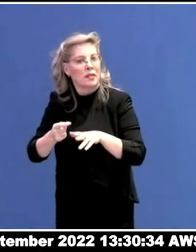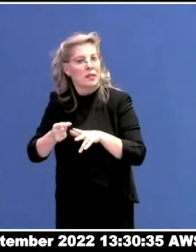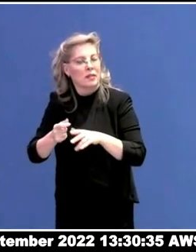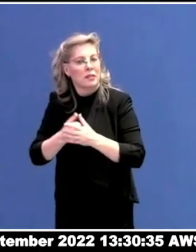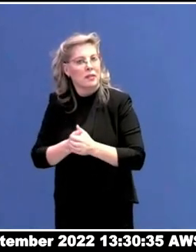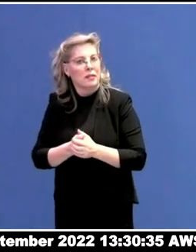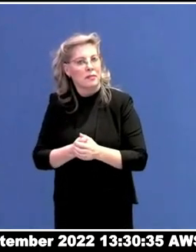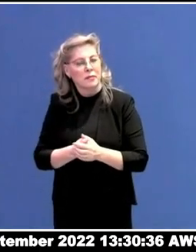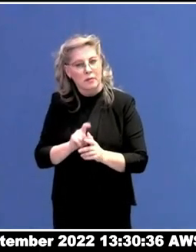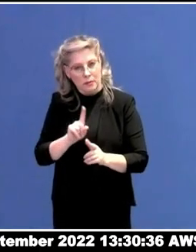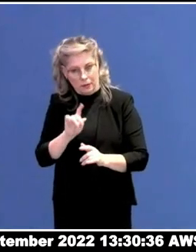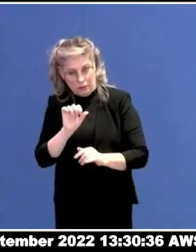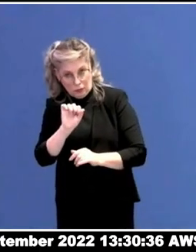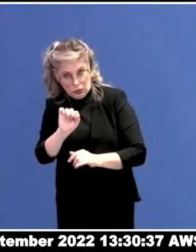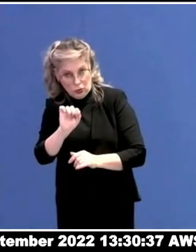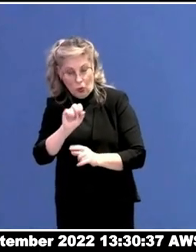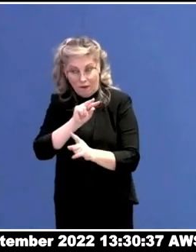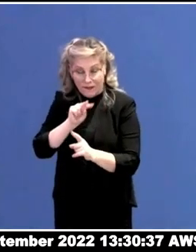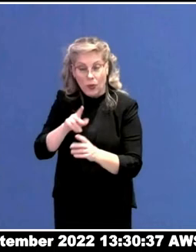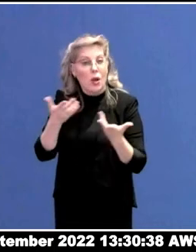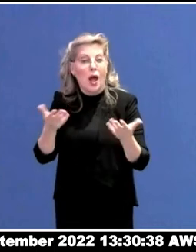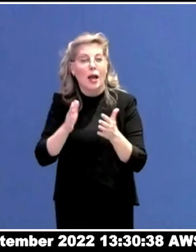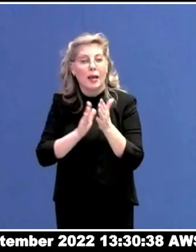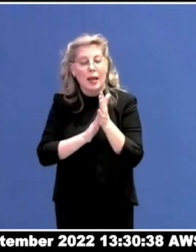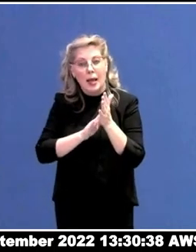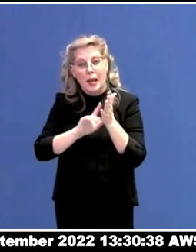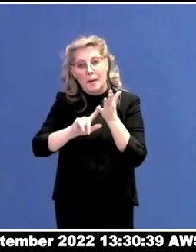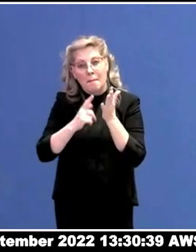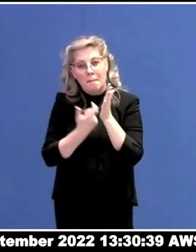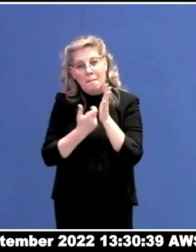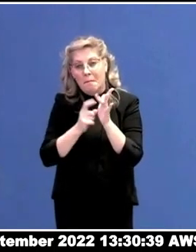knowledge of courts such as the Murri Court in Queensland and Walama List in New South